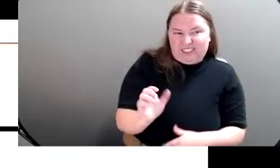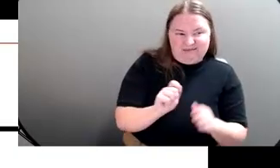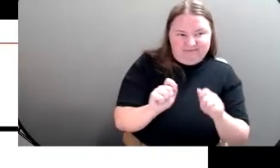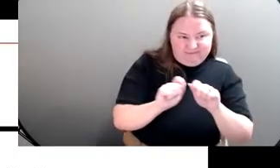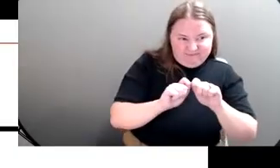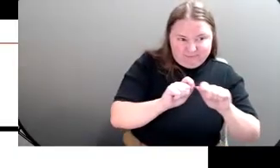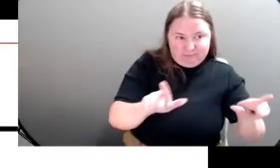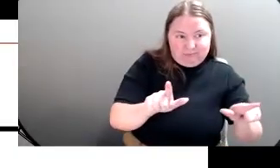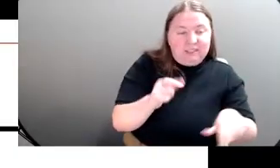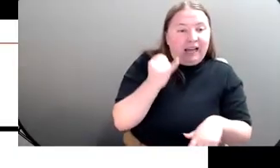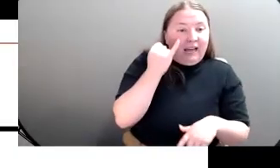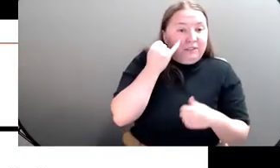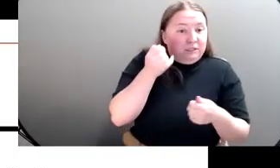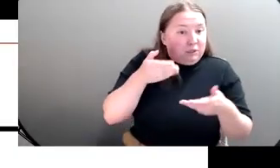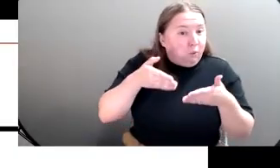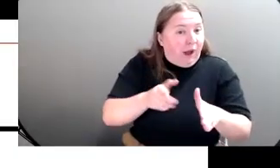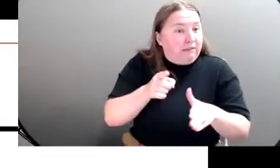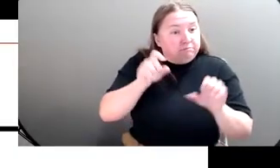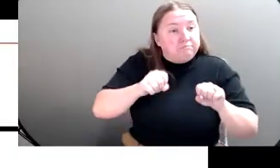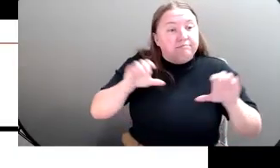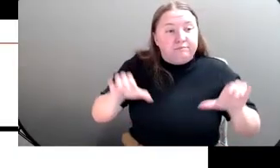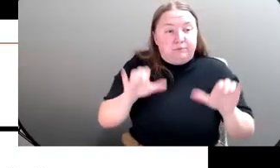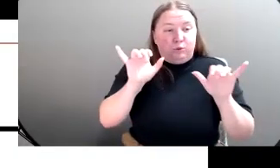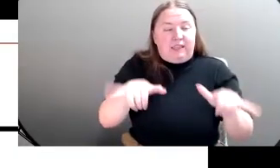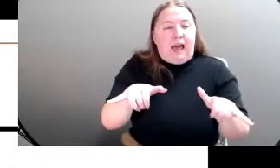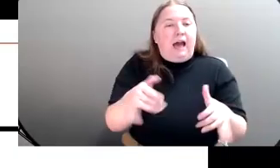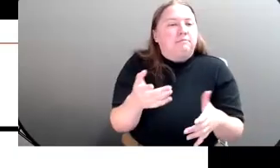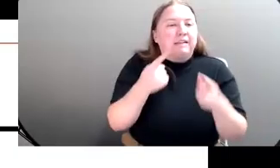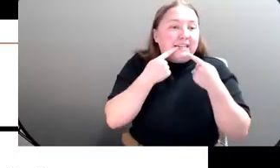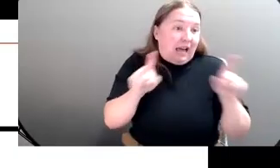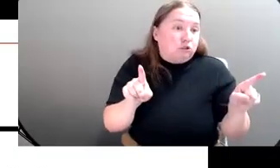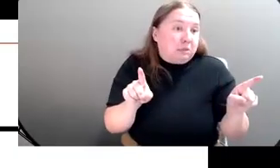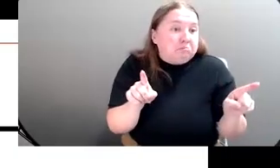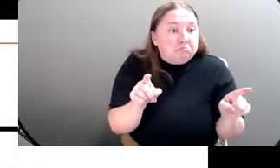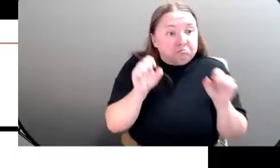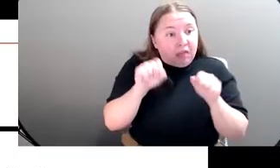If there's a way for you to do that in an announcement in your course,